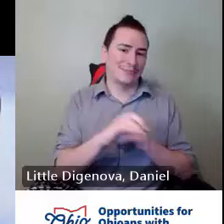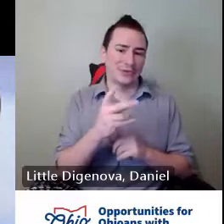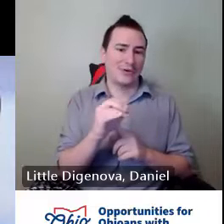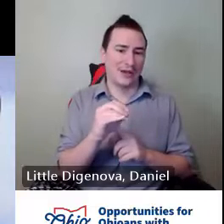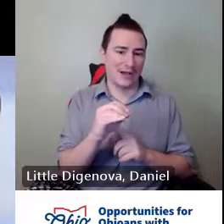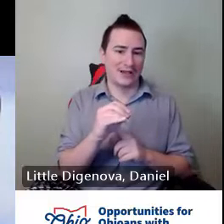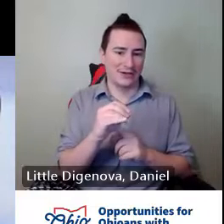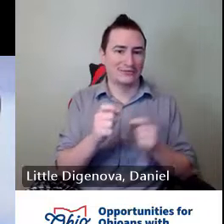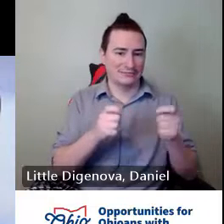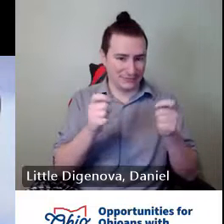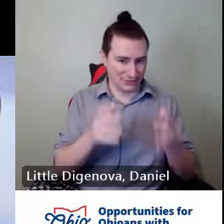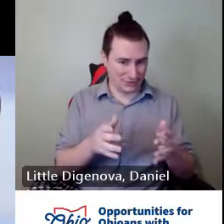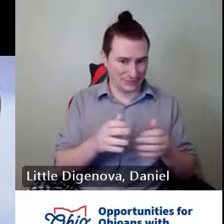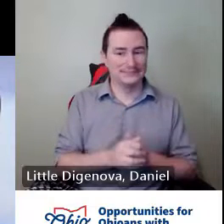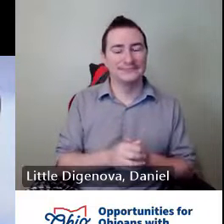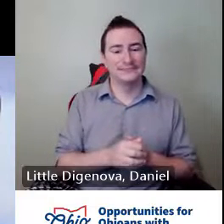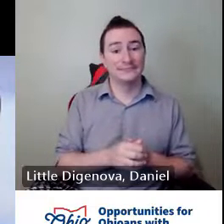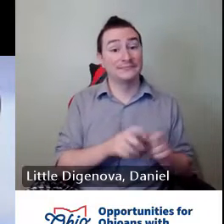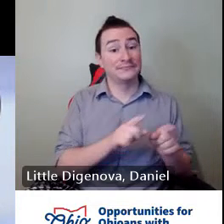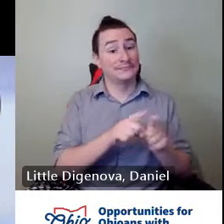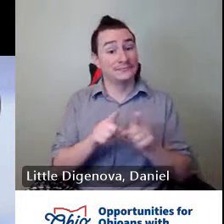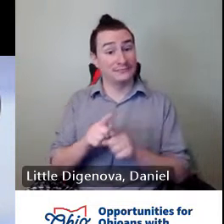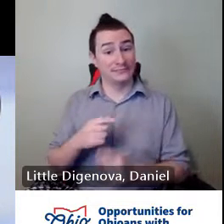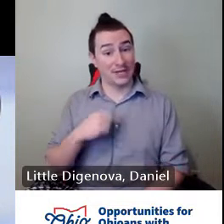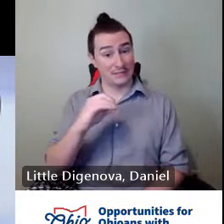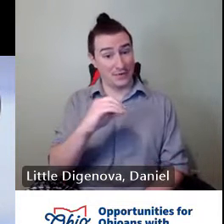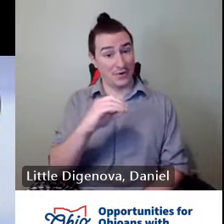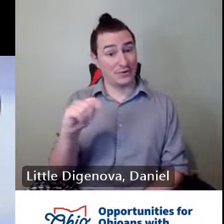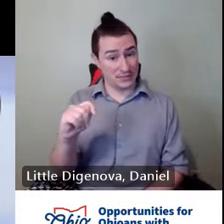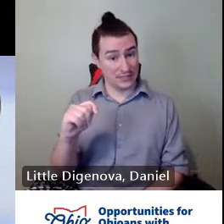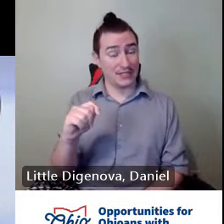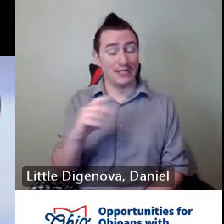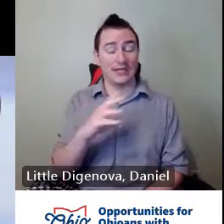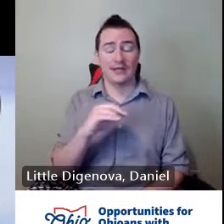I am also an Occupational Therapist and a certified ADA Coordinator.